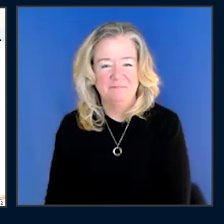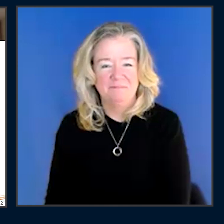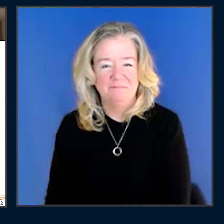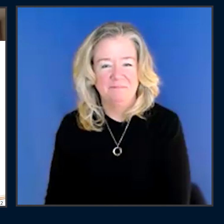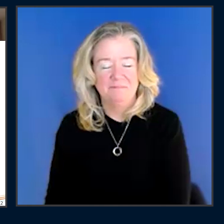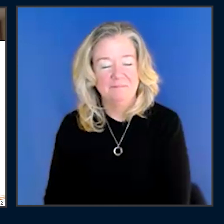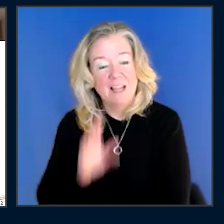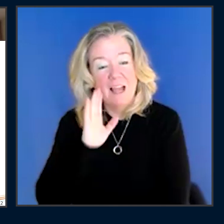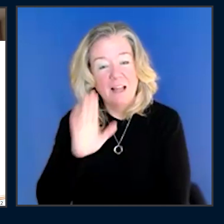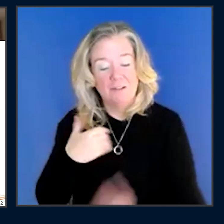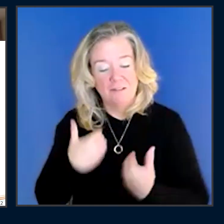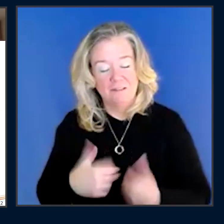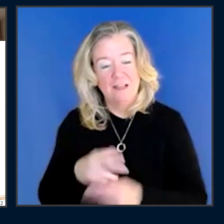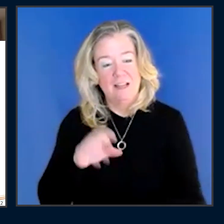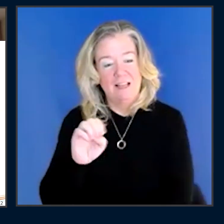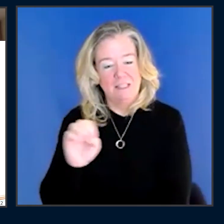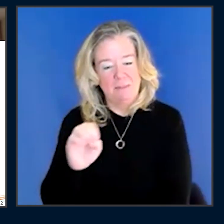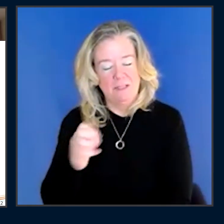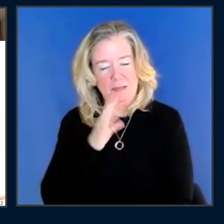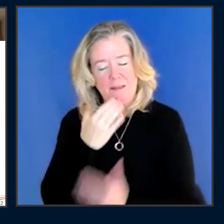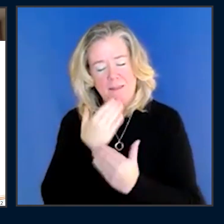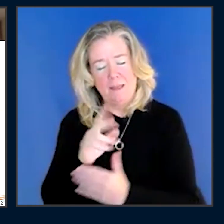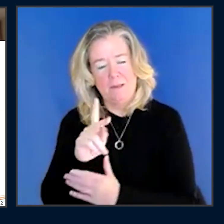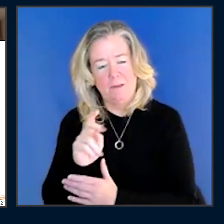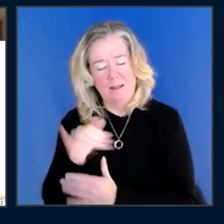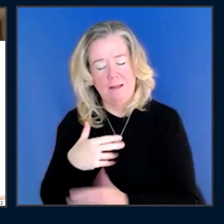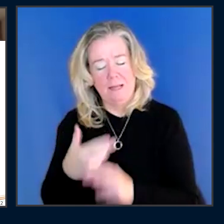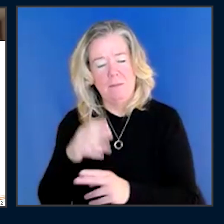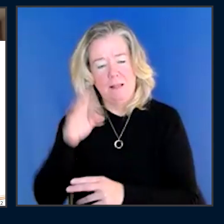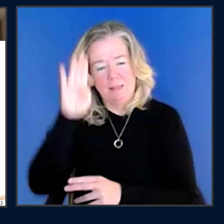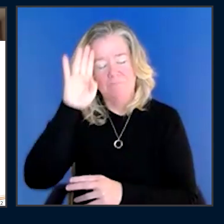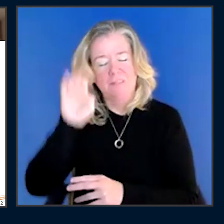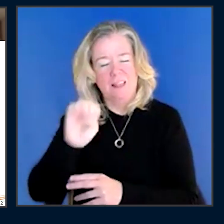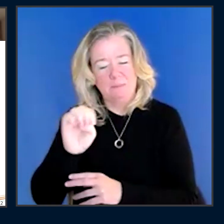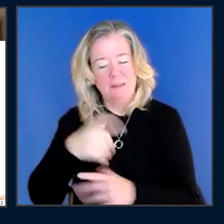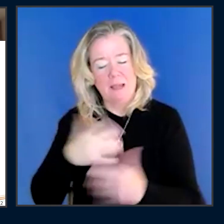ELIZABETH FLORES >> This is Elizabeth Flores. Thank you so much, Kelly. my name is Elizabeth Flores. I am a program manager